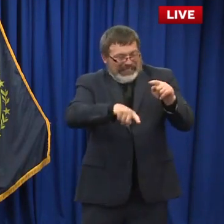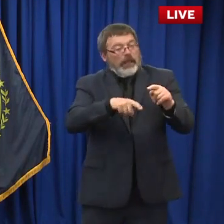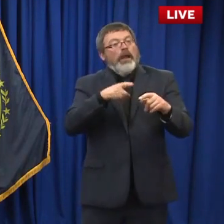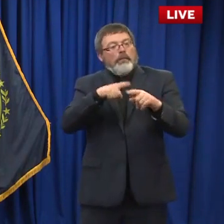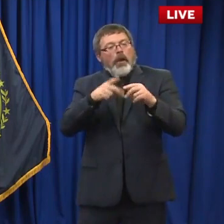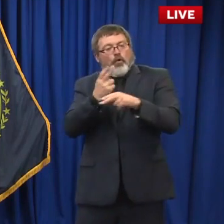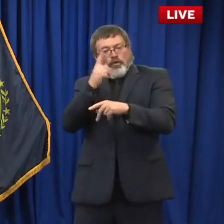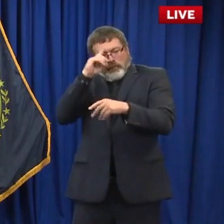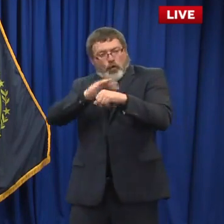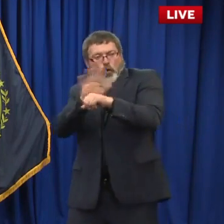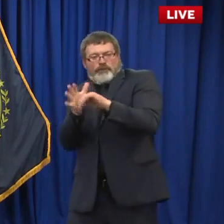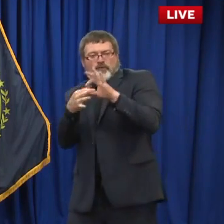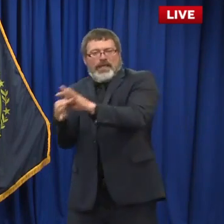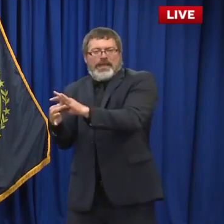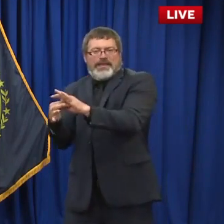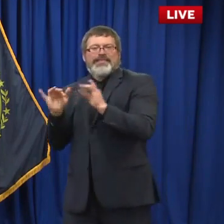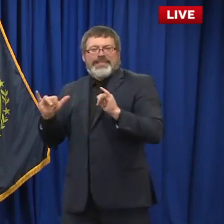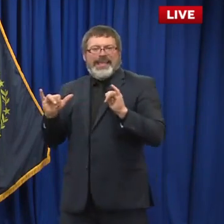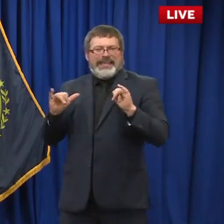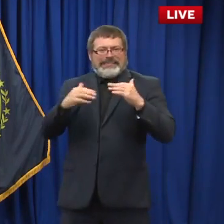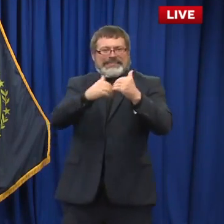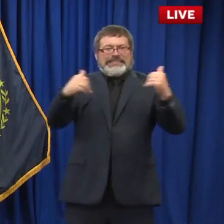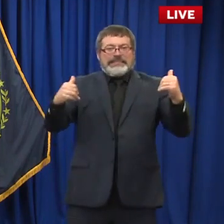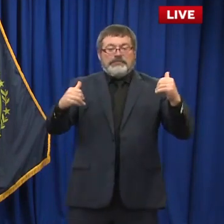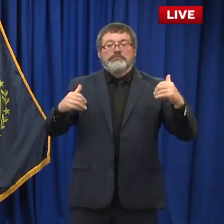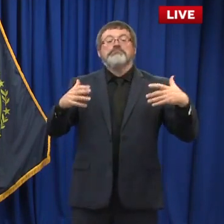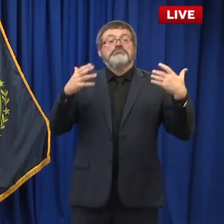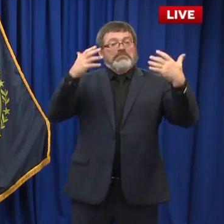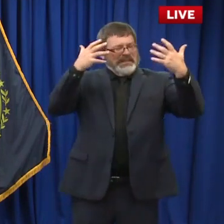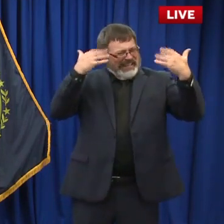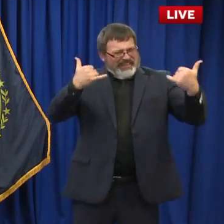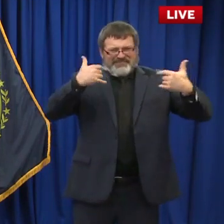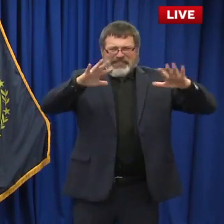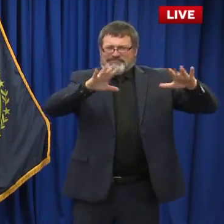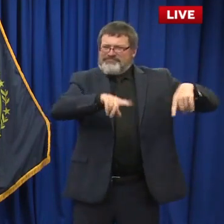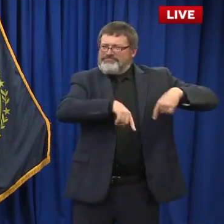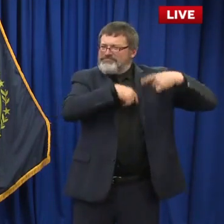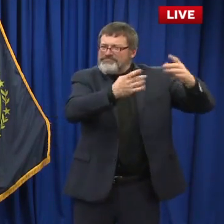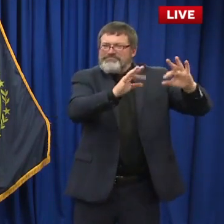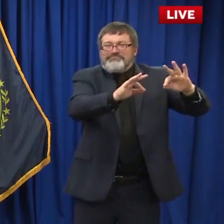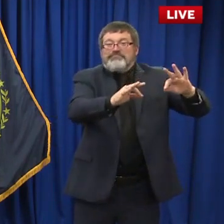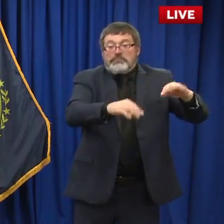I THINK THERE'S STILL TIME, A LOT OF TIME TO -- FOR THE HOUSE AND THE SENATE TO WORK SOMETHING OUT, TO BE SURE.